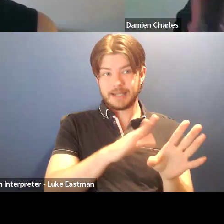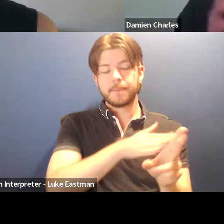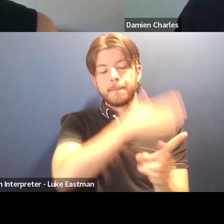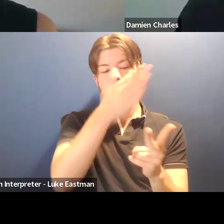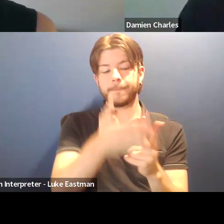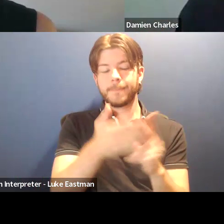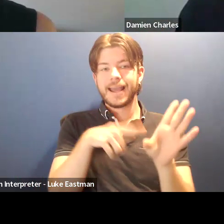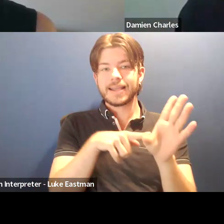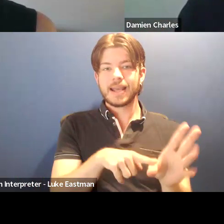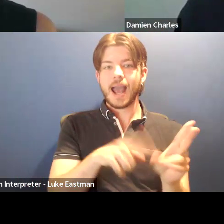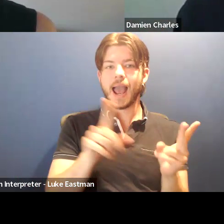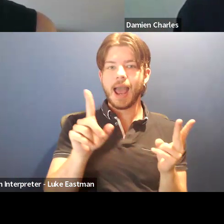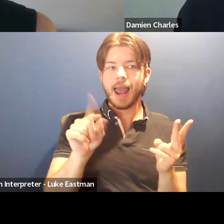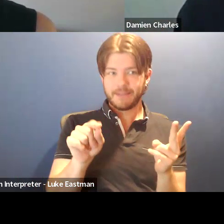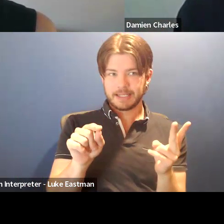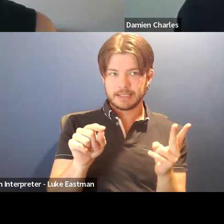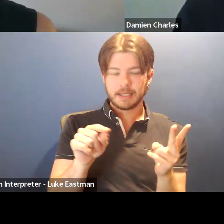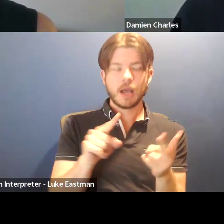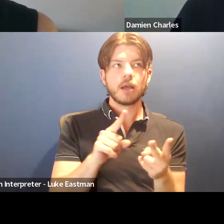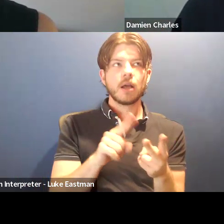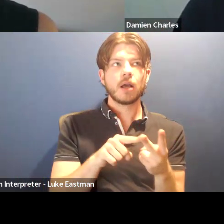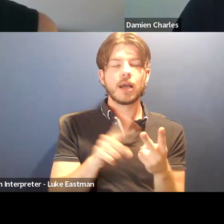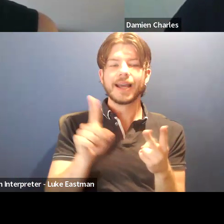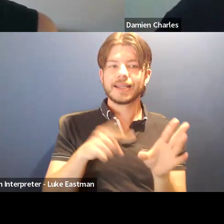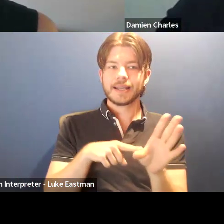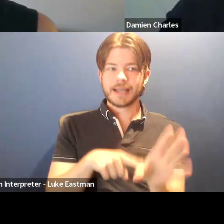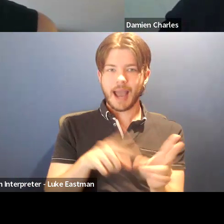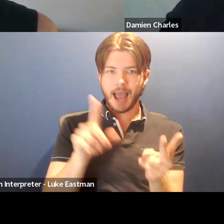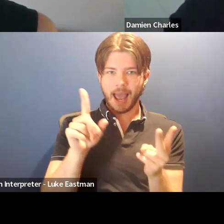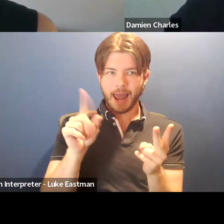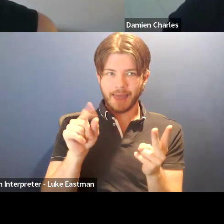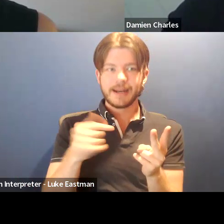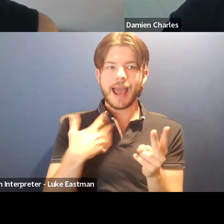did, sorry we did, experiences in